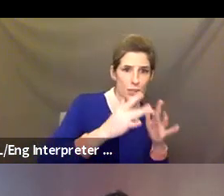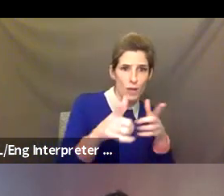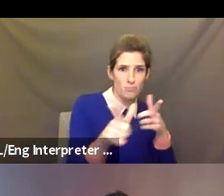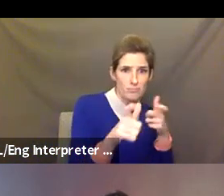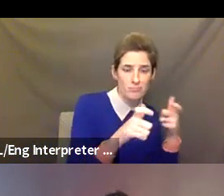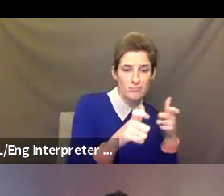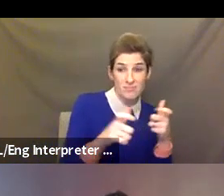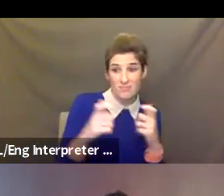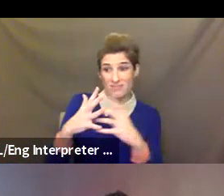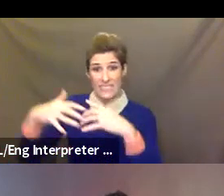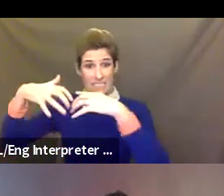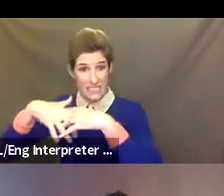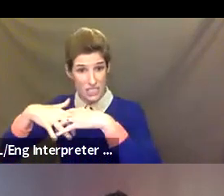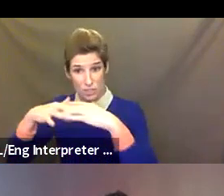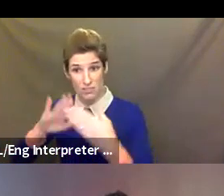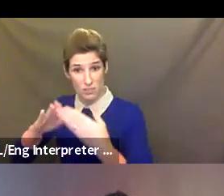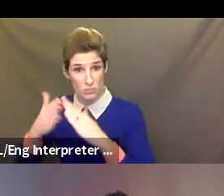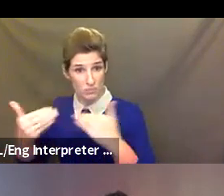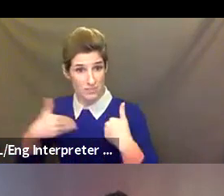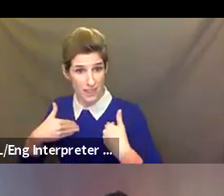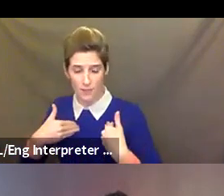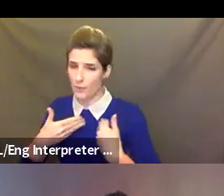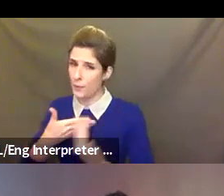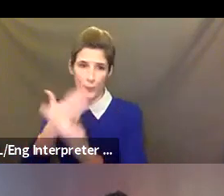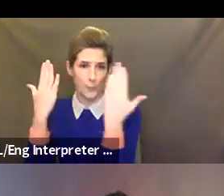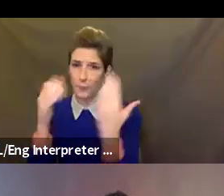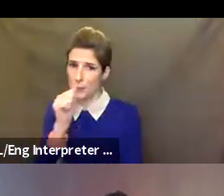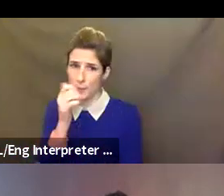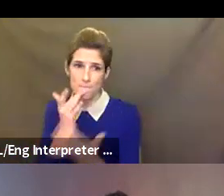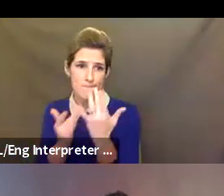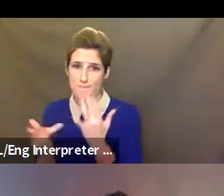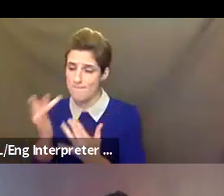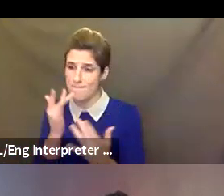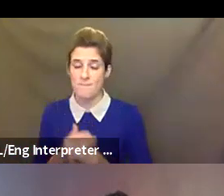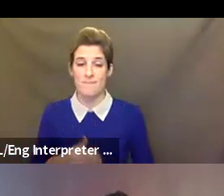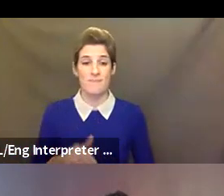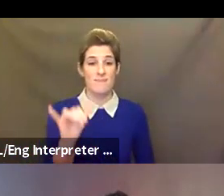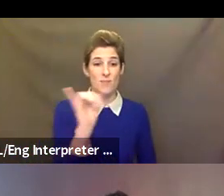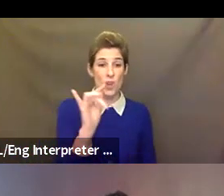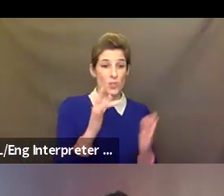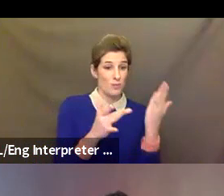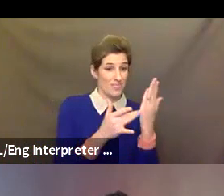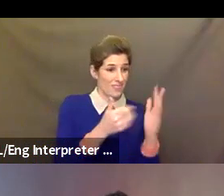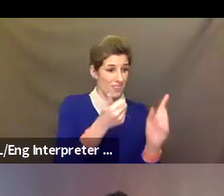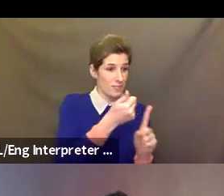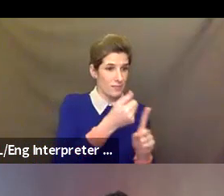technologies that are central to much of the art that we make leave significant carbon footprints, contributing to changing climates that disproportionately affect